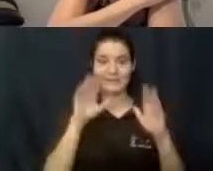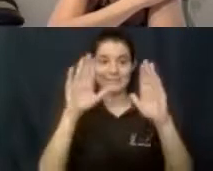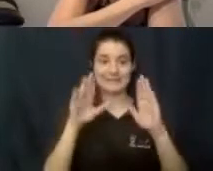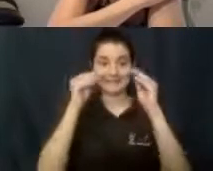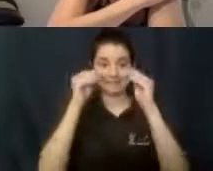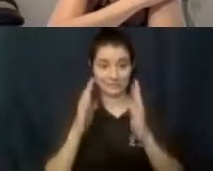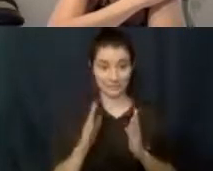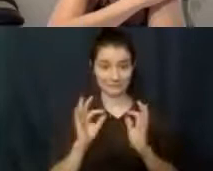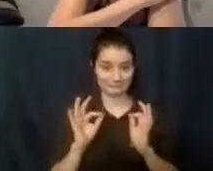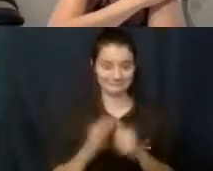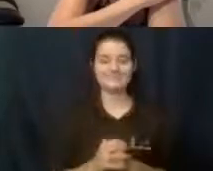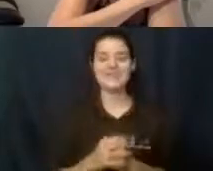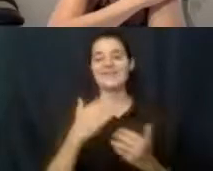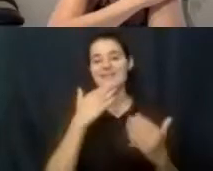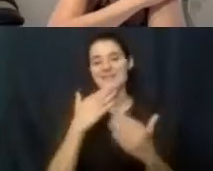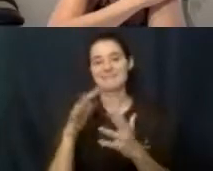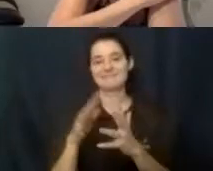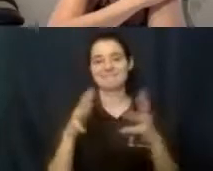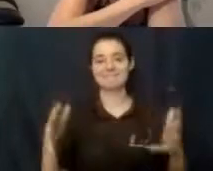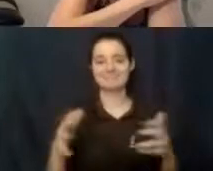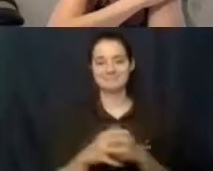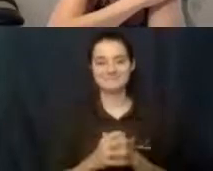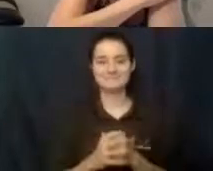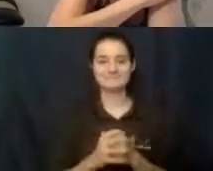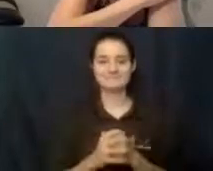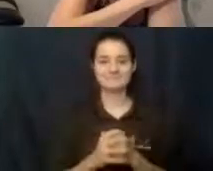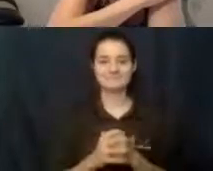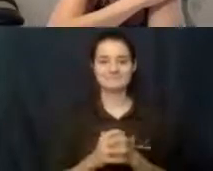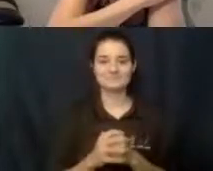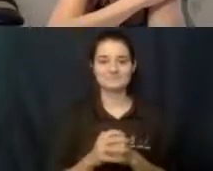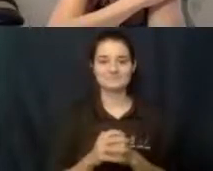It has been a wonderful experience. Thank you very much. (applaud)